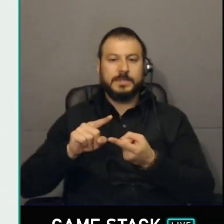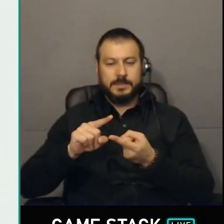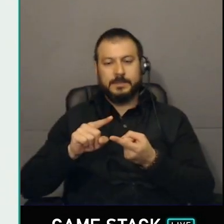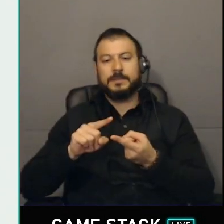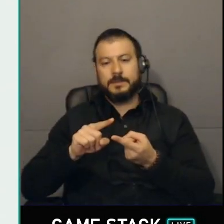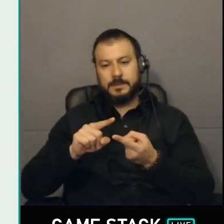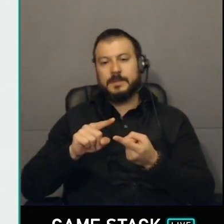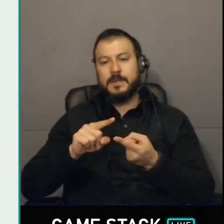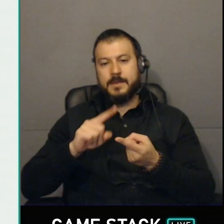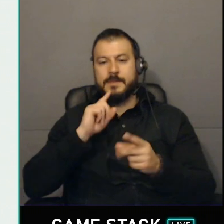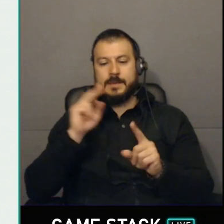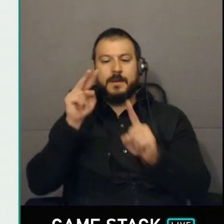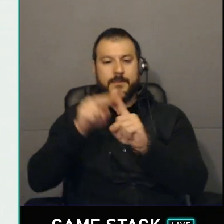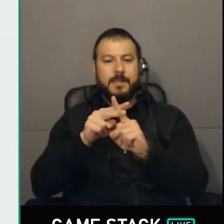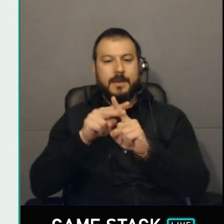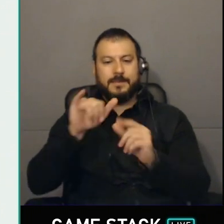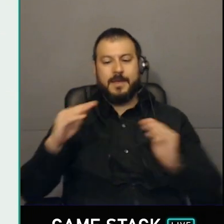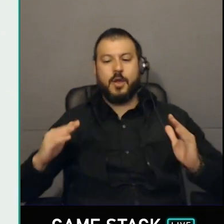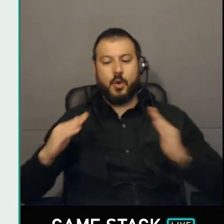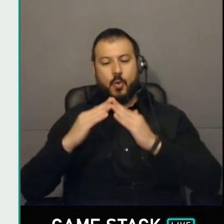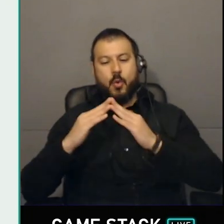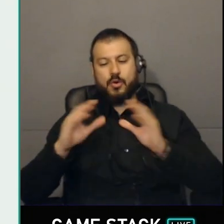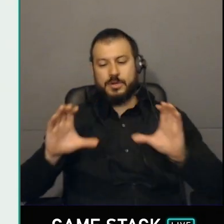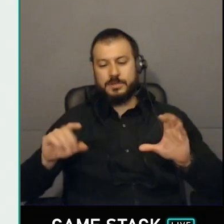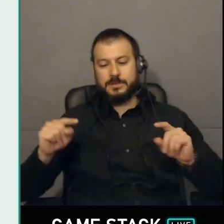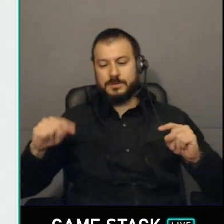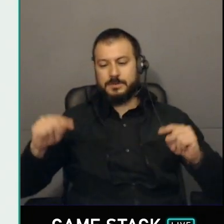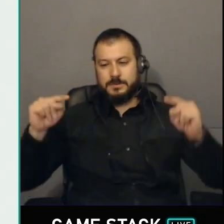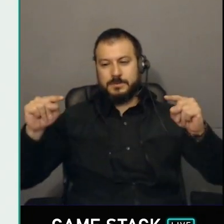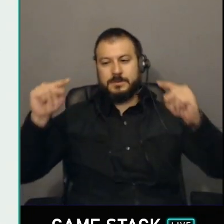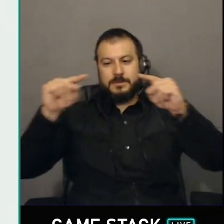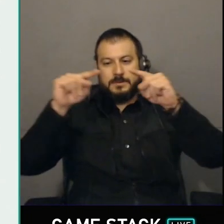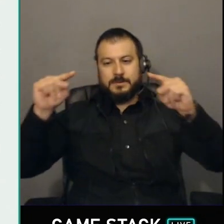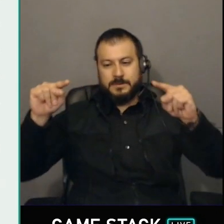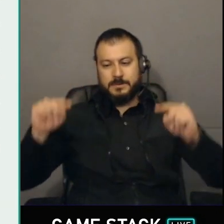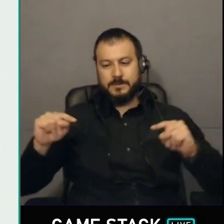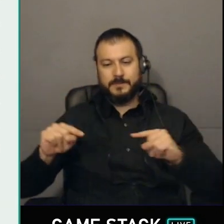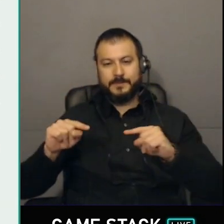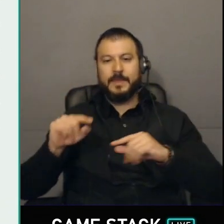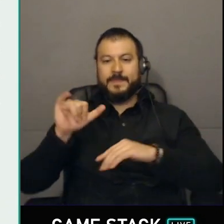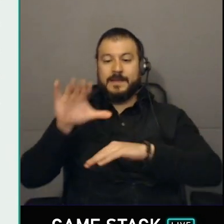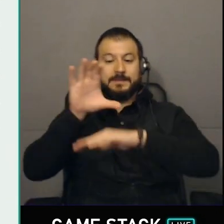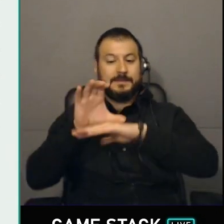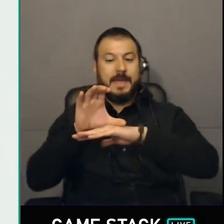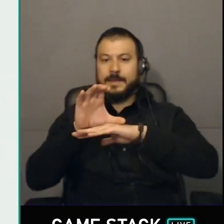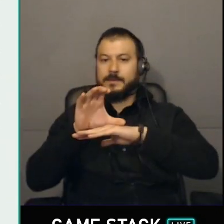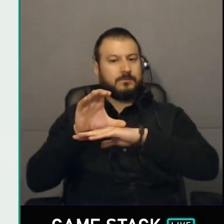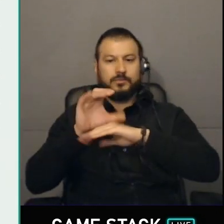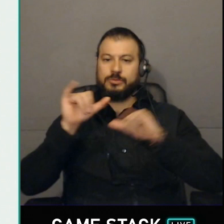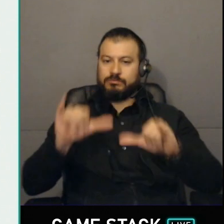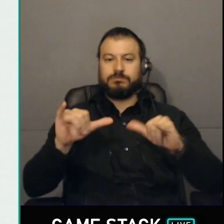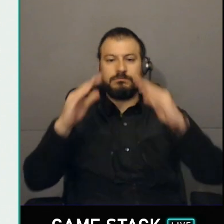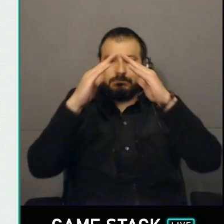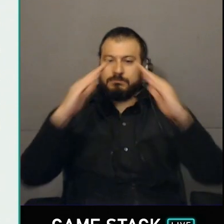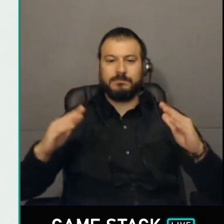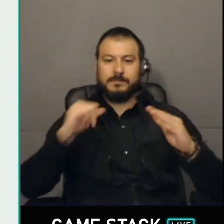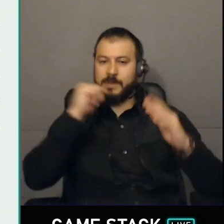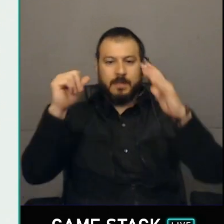applied at the corners of the box. As a result, the stack shouldn't fall apart.